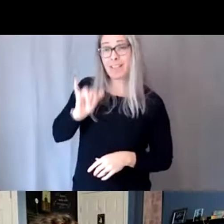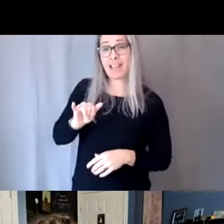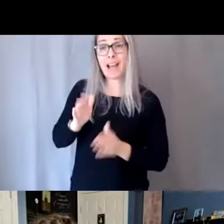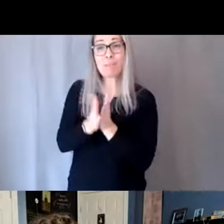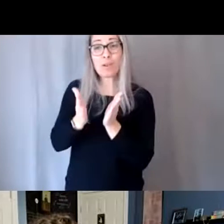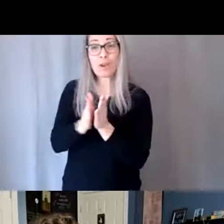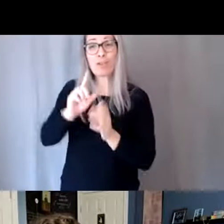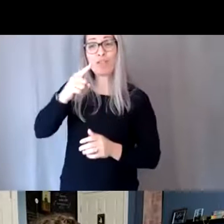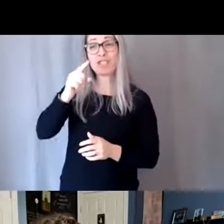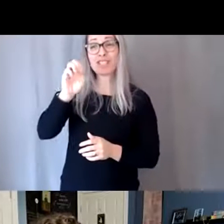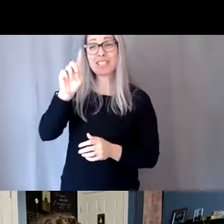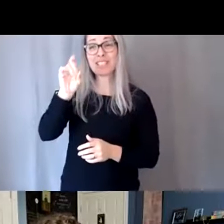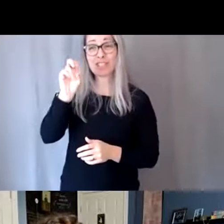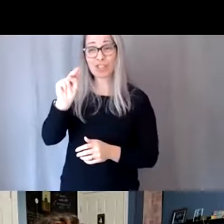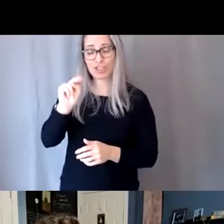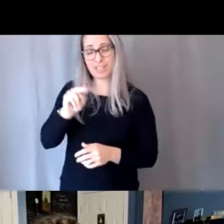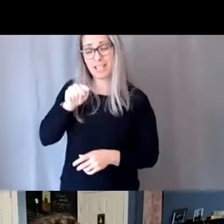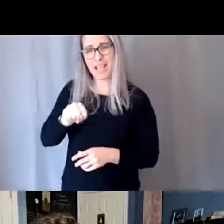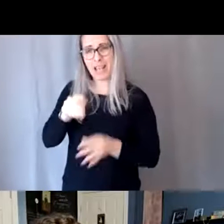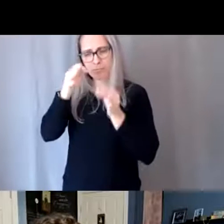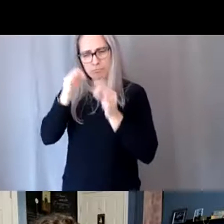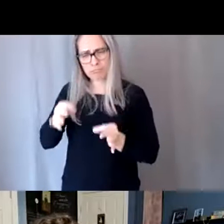therapist role in